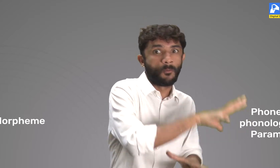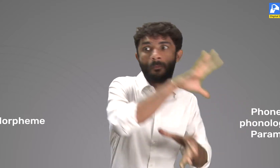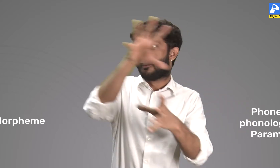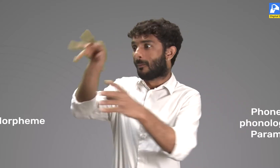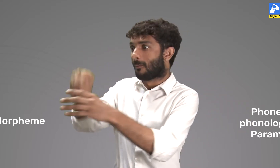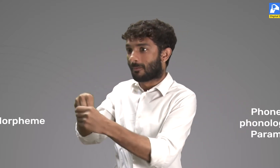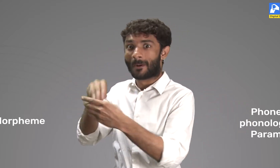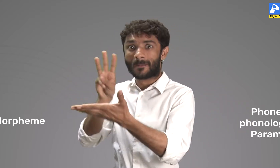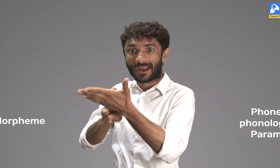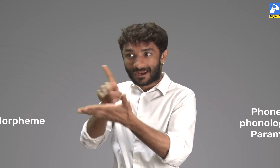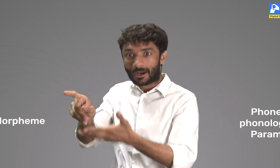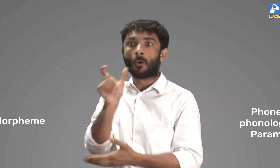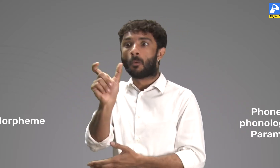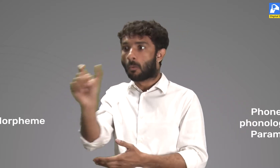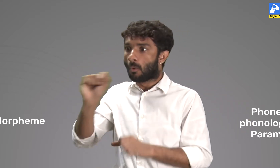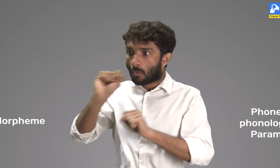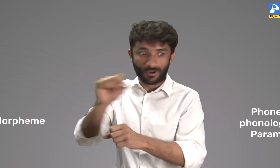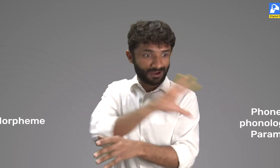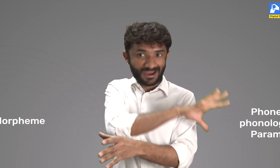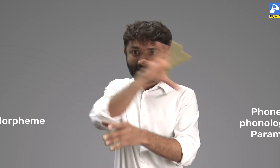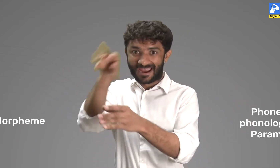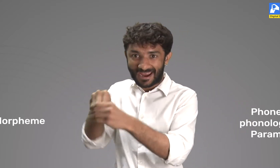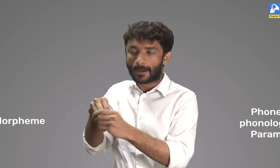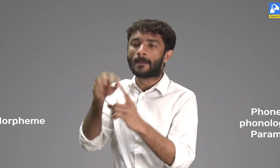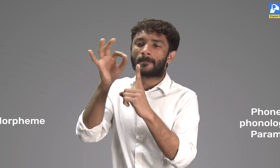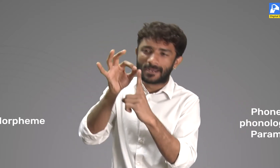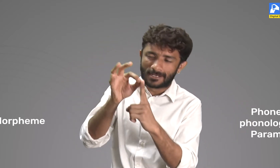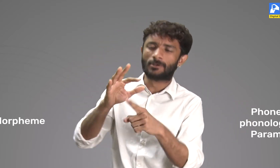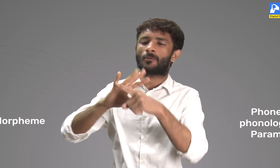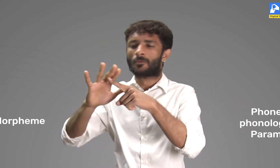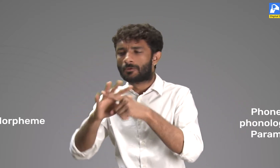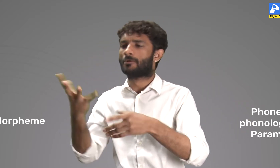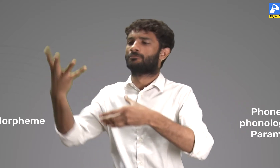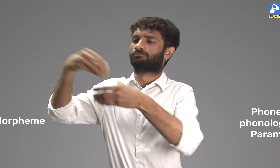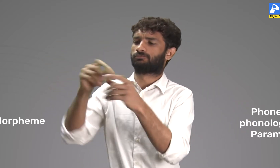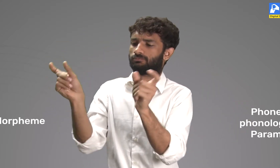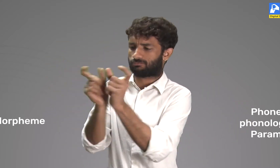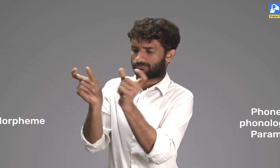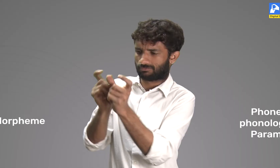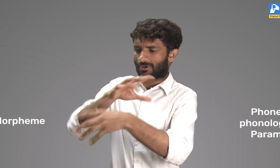However, when they are combined with morphemes,